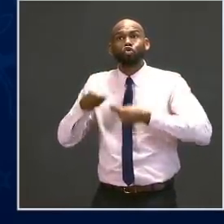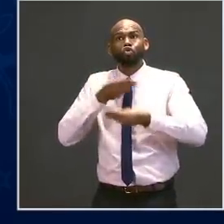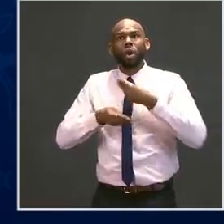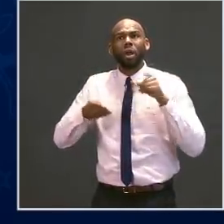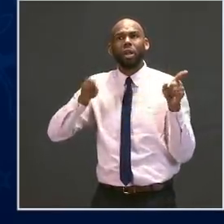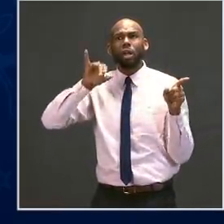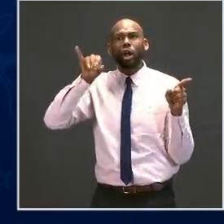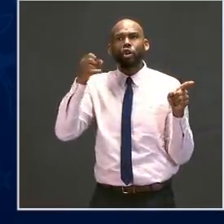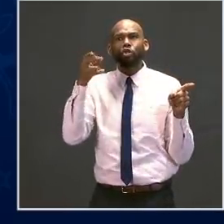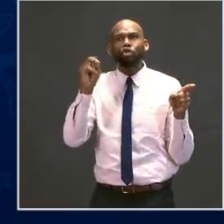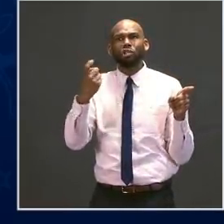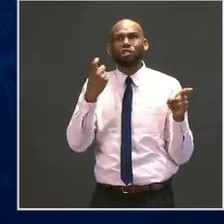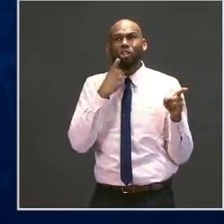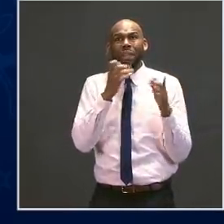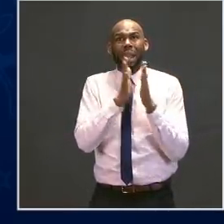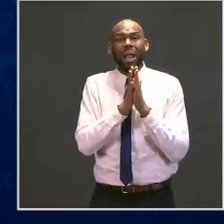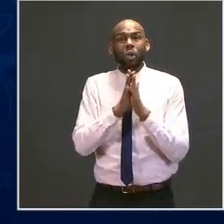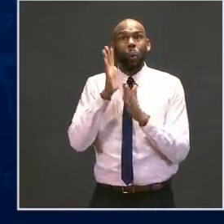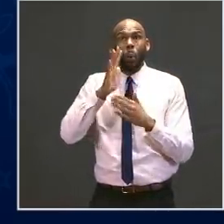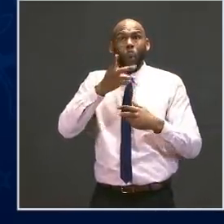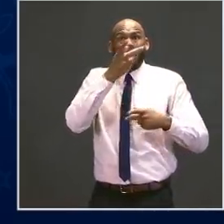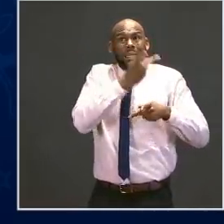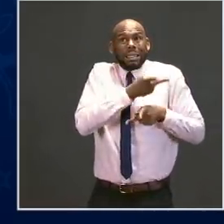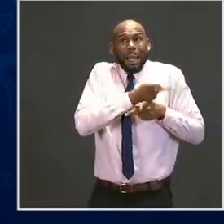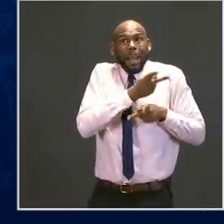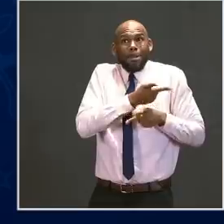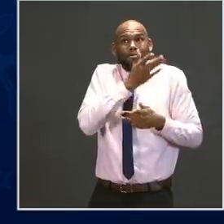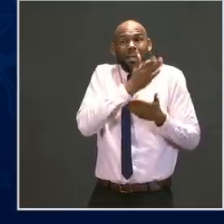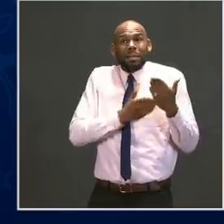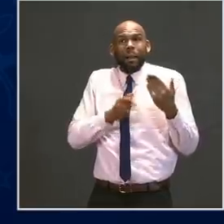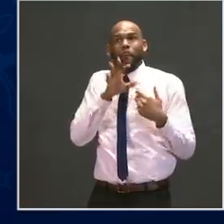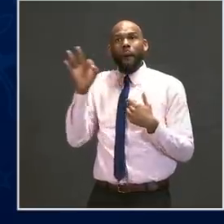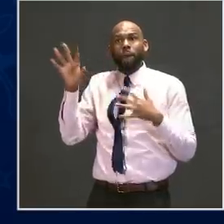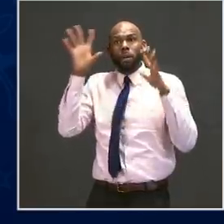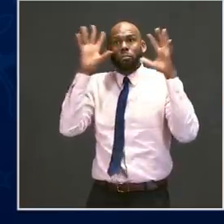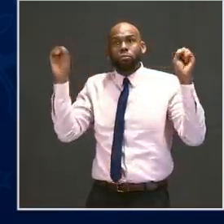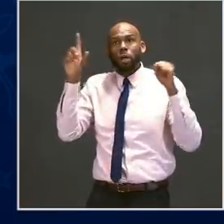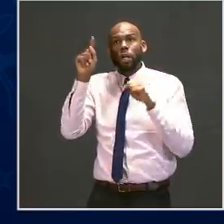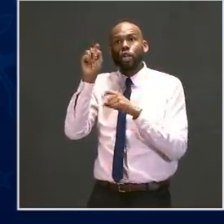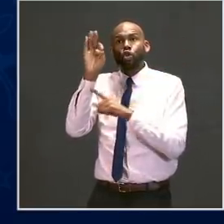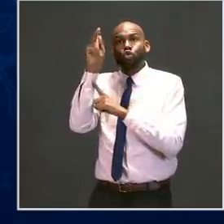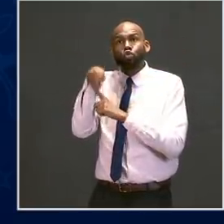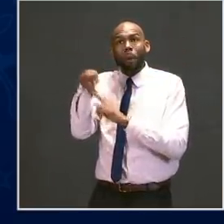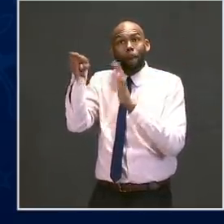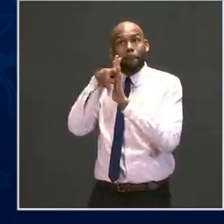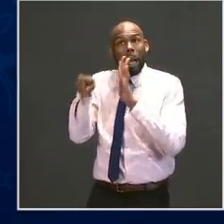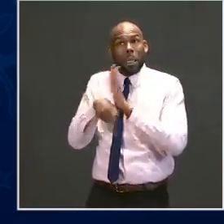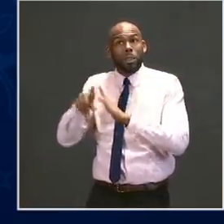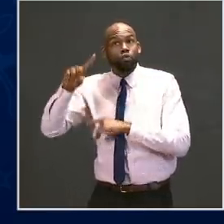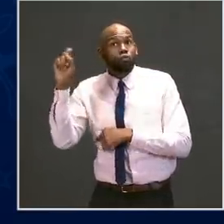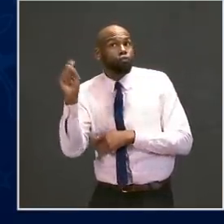Will he retain at least some of the Trump administration's trade policy? Ms. Psaki: Well, he has -- of course,